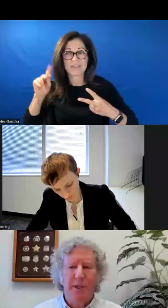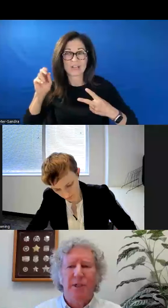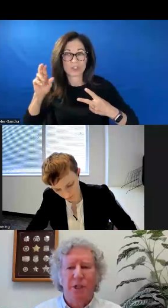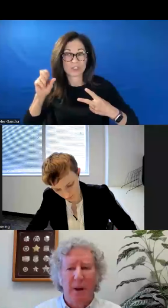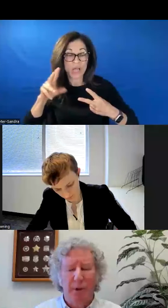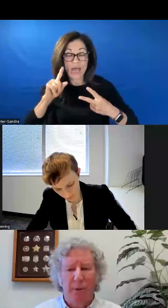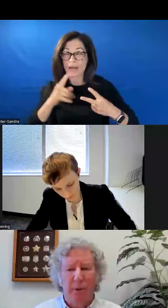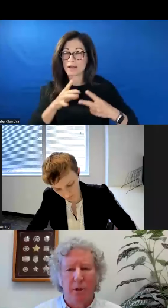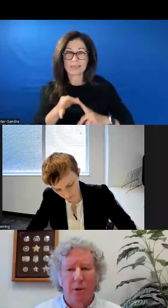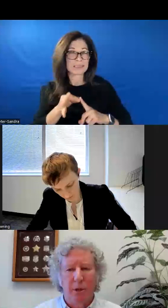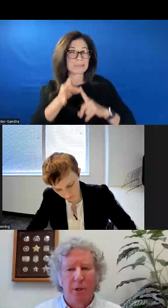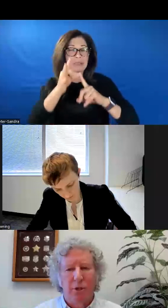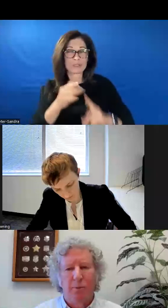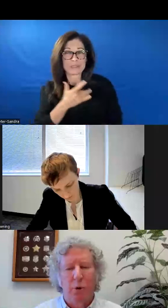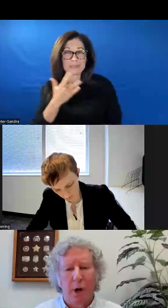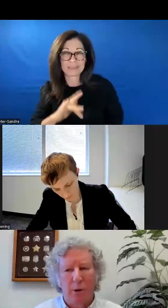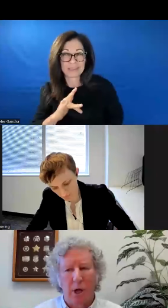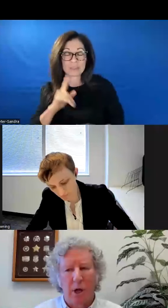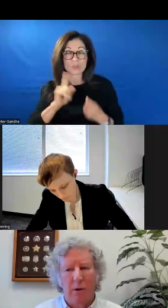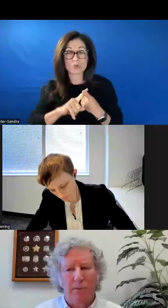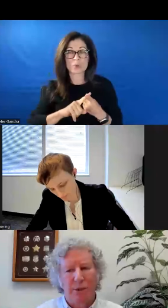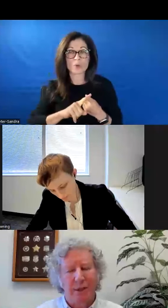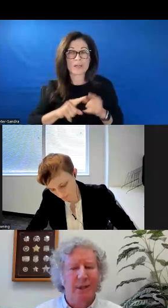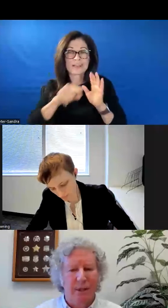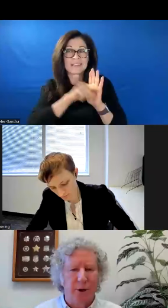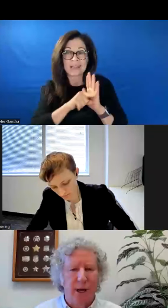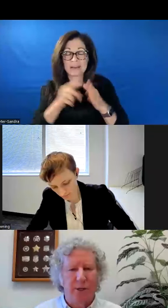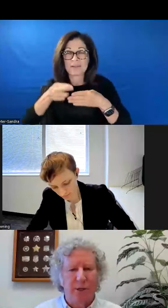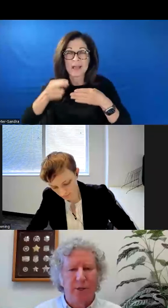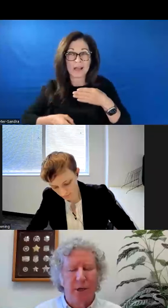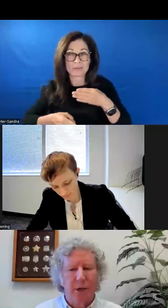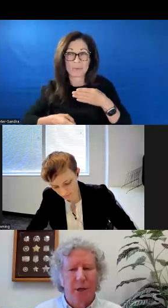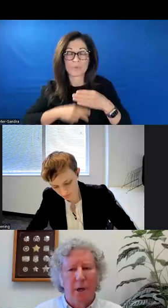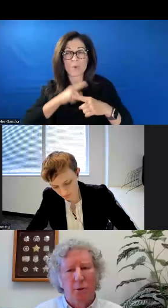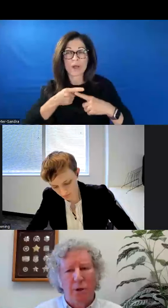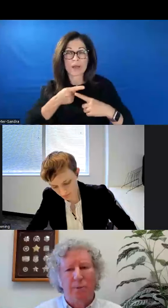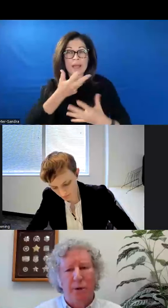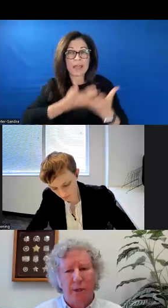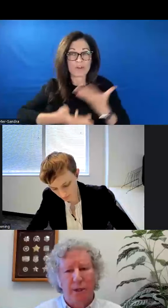SUSCEPTIBLE TO POOR OUTCOMES AND INTERACTIONS WITH POLICE.